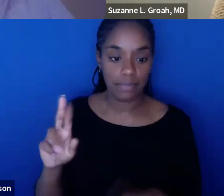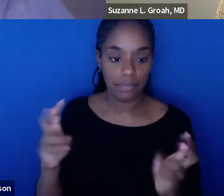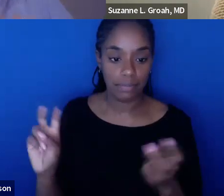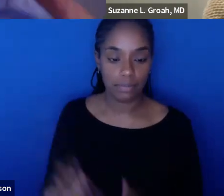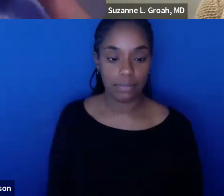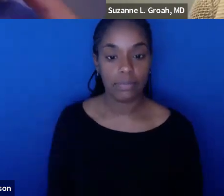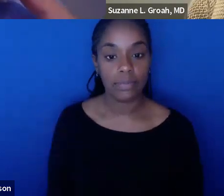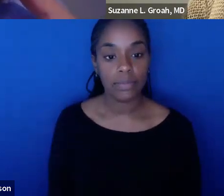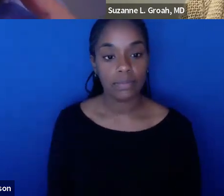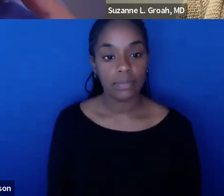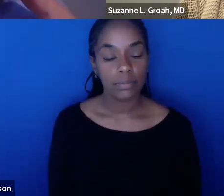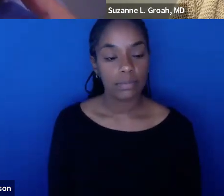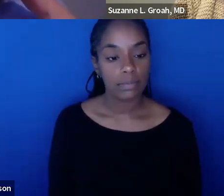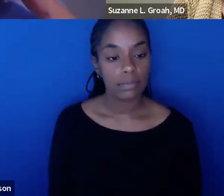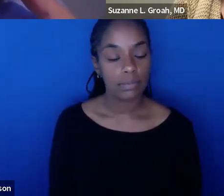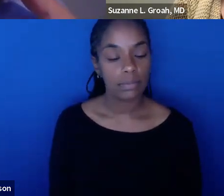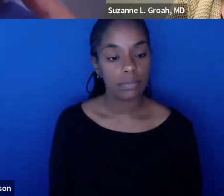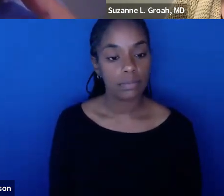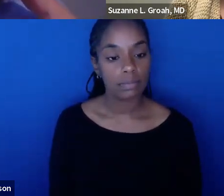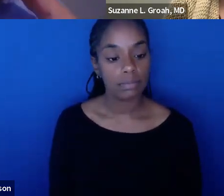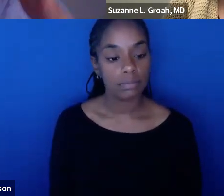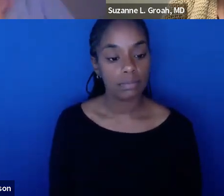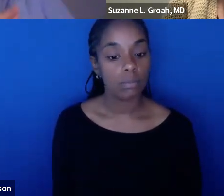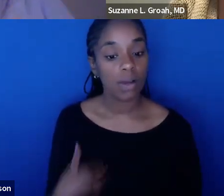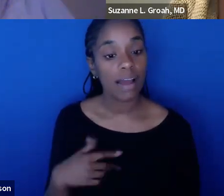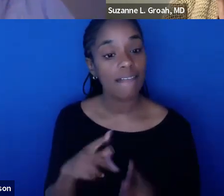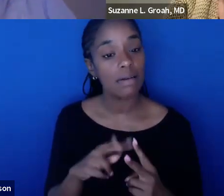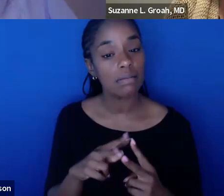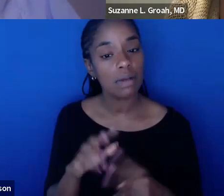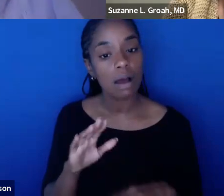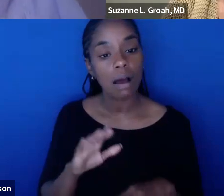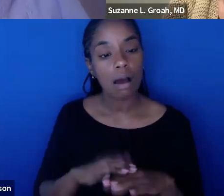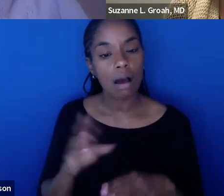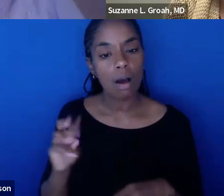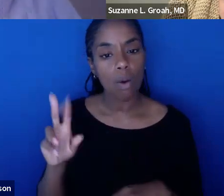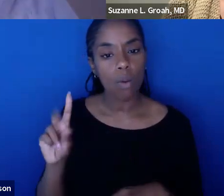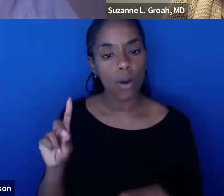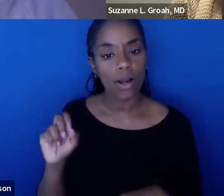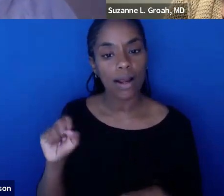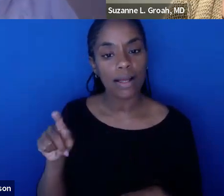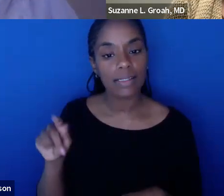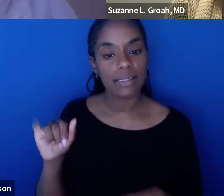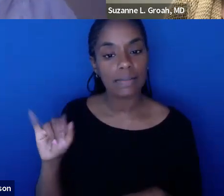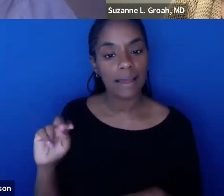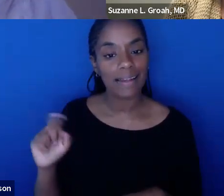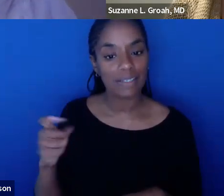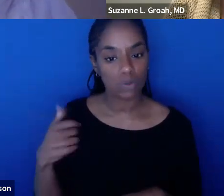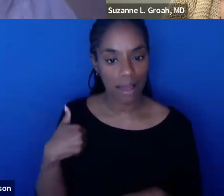Actually, there's a couple of companies, ONWARD and SpineX, which are going to have devices that will be coming out in the new year.